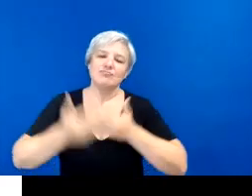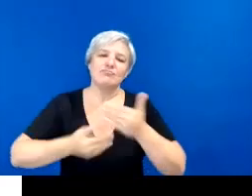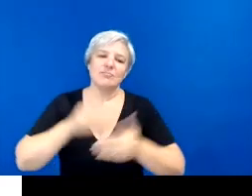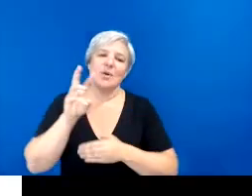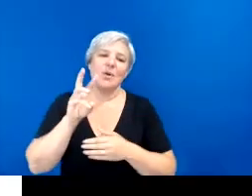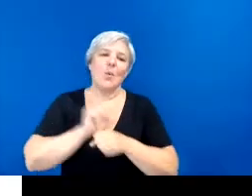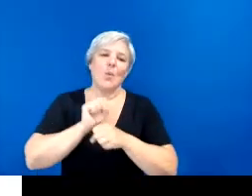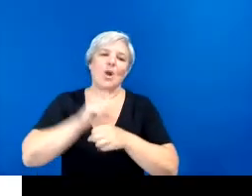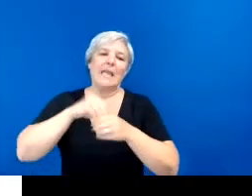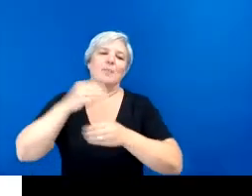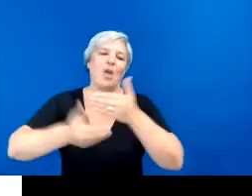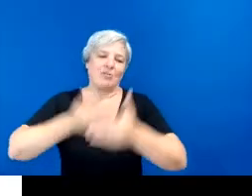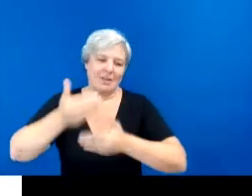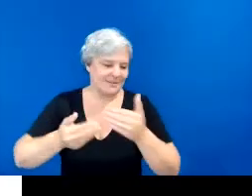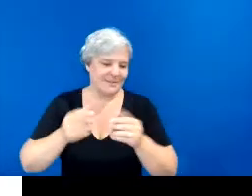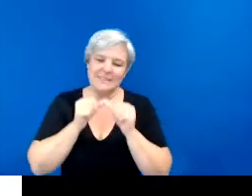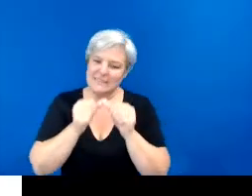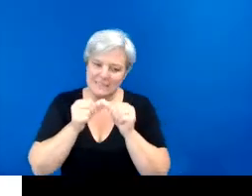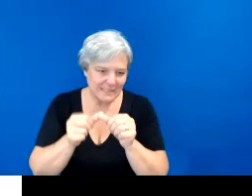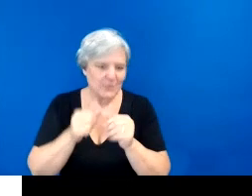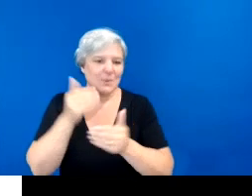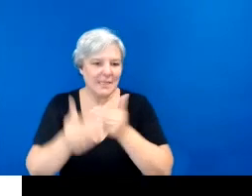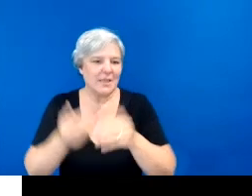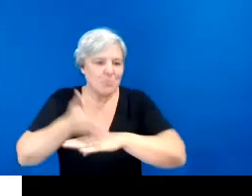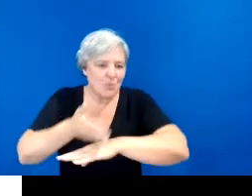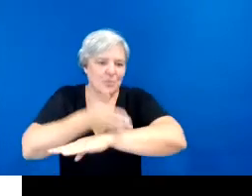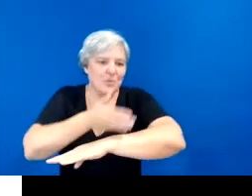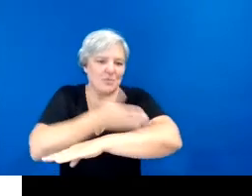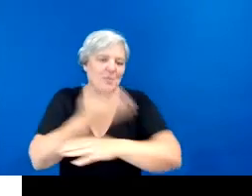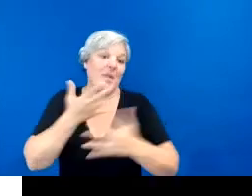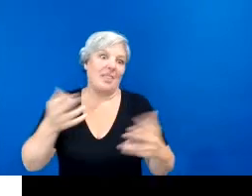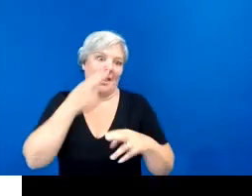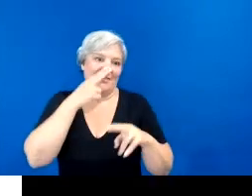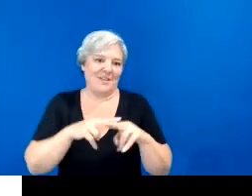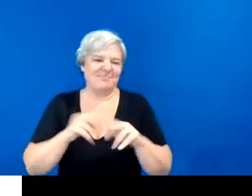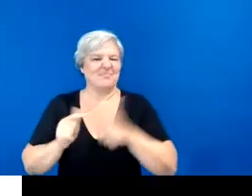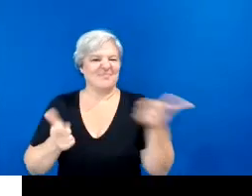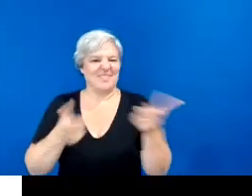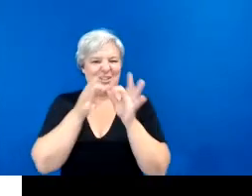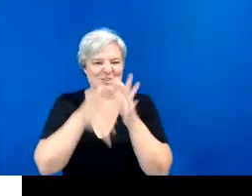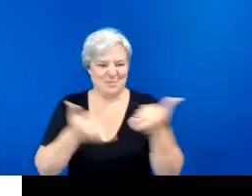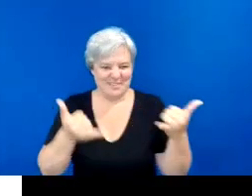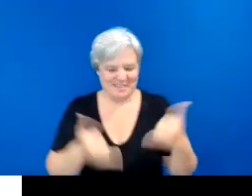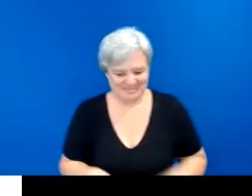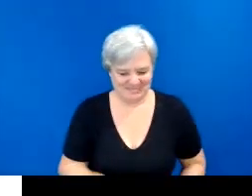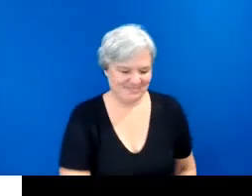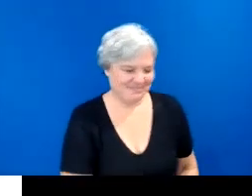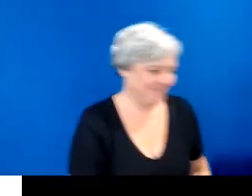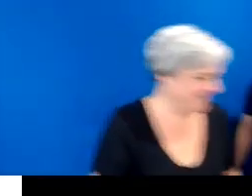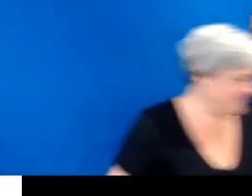and it's but it's a lot of fun. Okay,